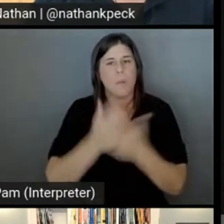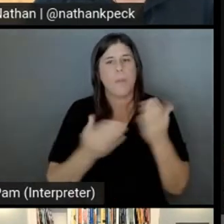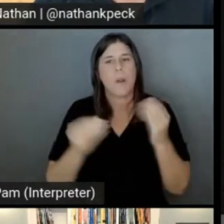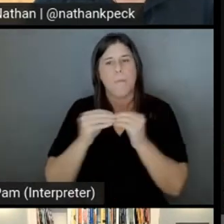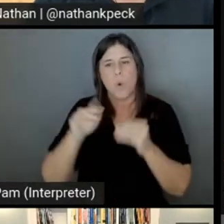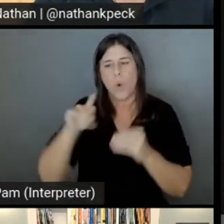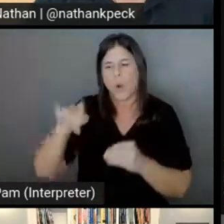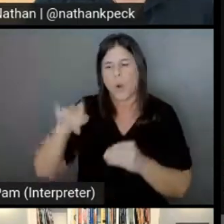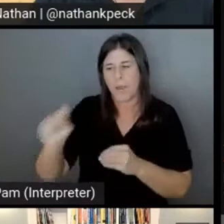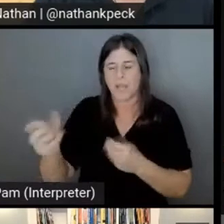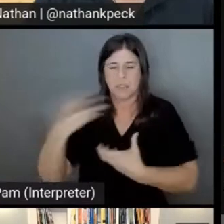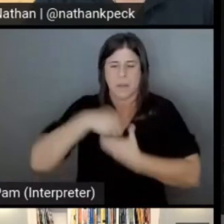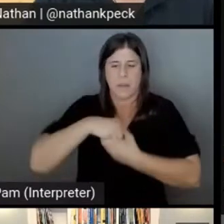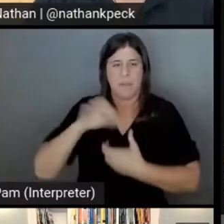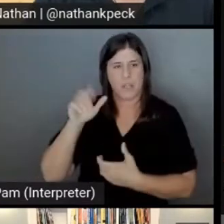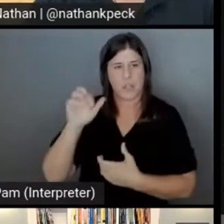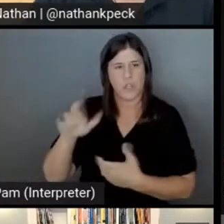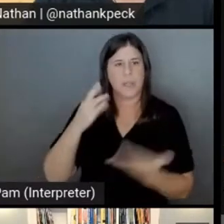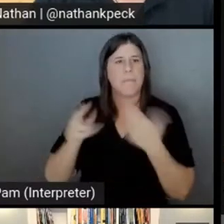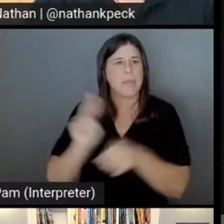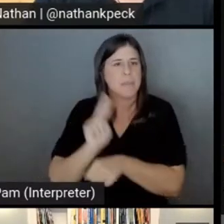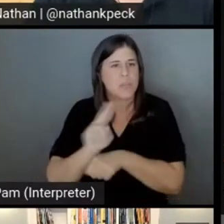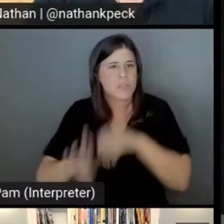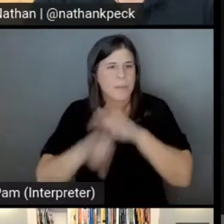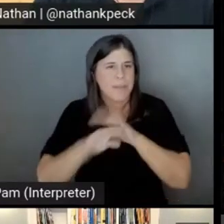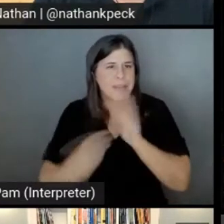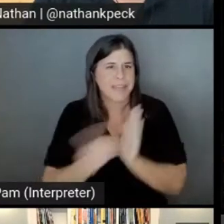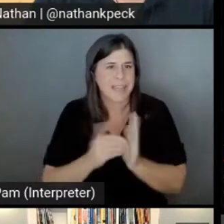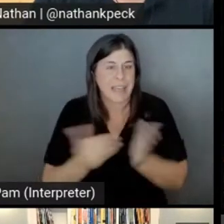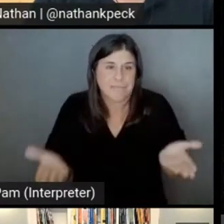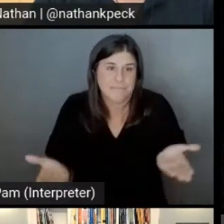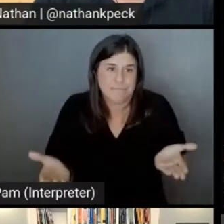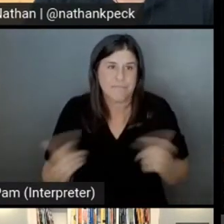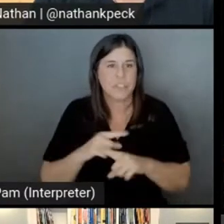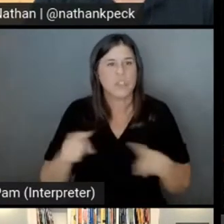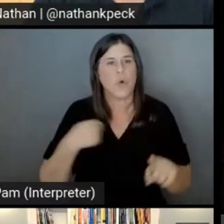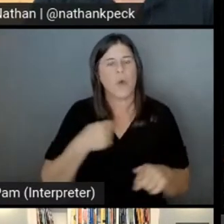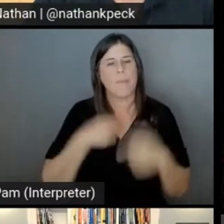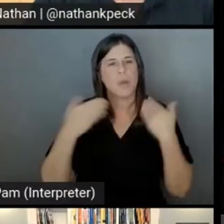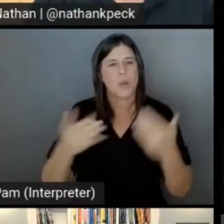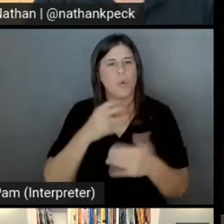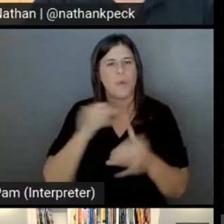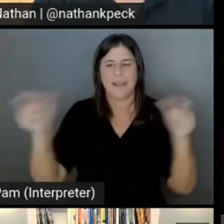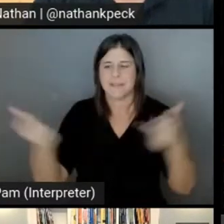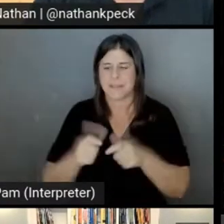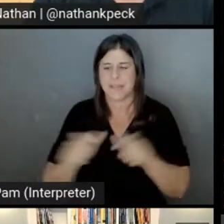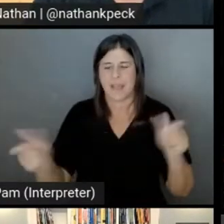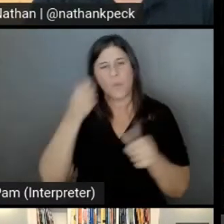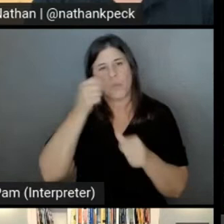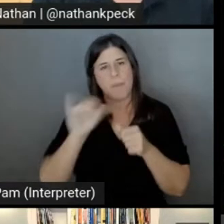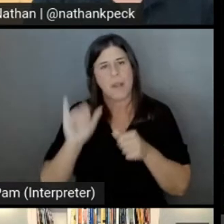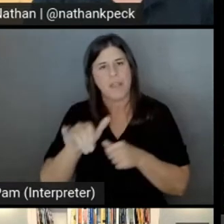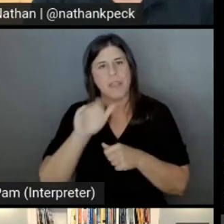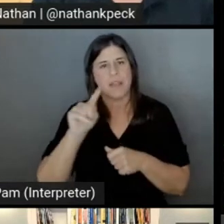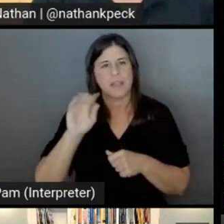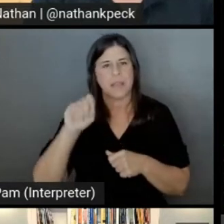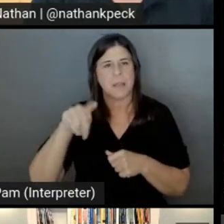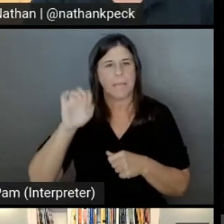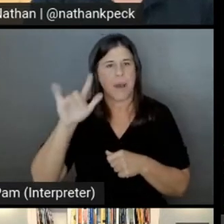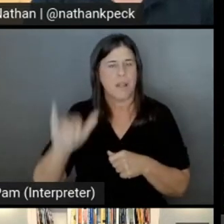you might want to actually reuse the capacity. So I'm just going to go ahead and scale up here. Remember, this is our topology demo that has constraints.